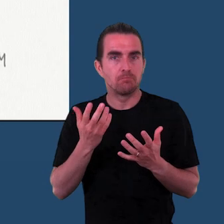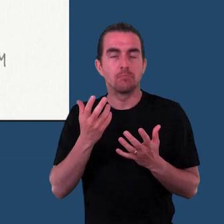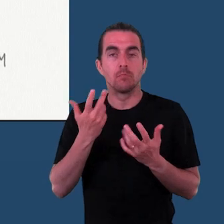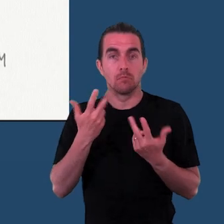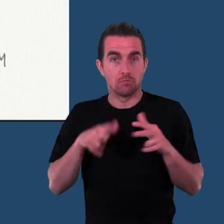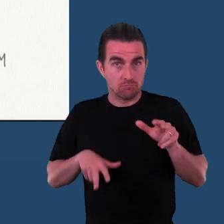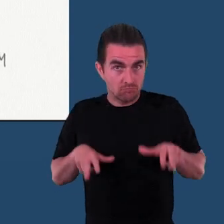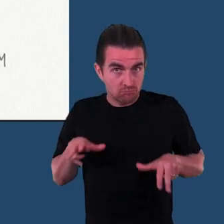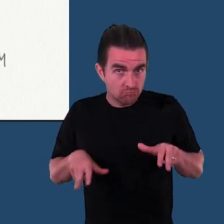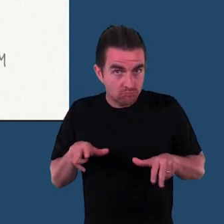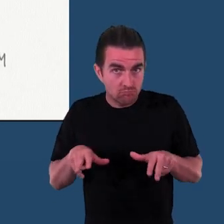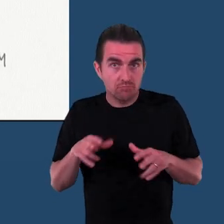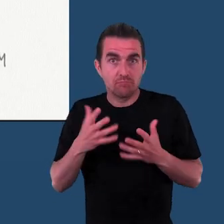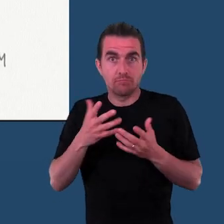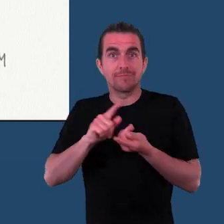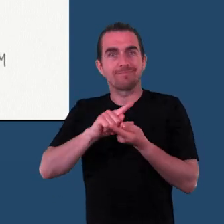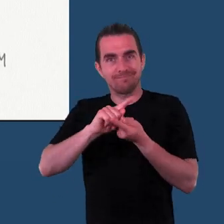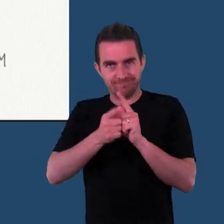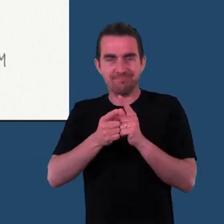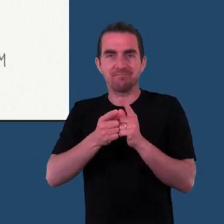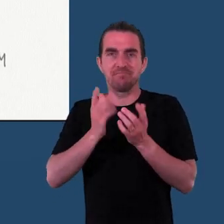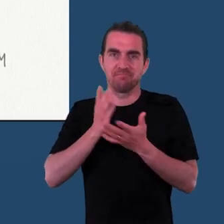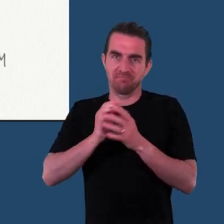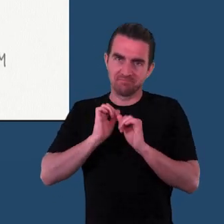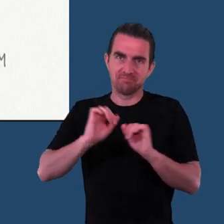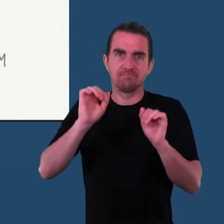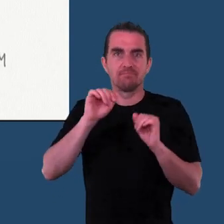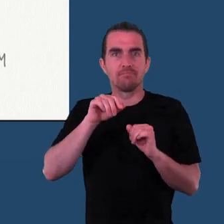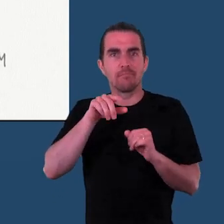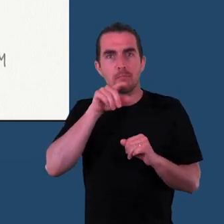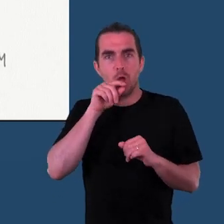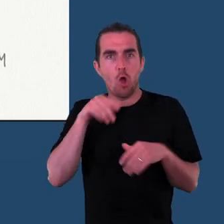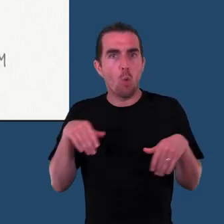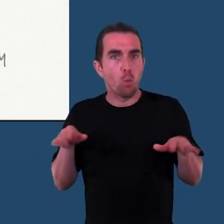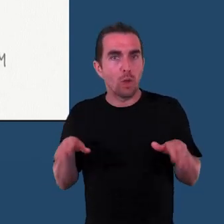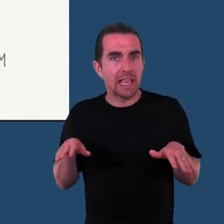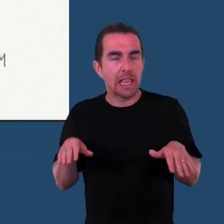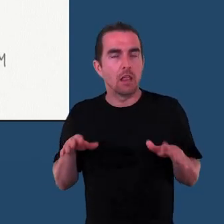And then, you've also got the three-clawed hand, which eventually fuses into a bird wing.